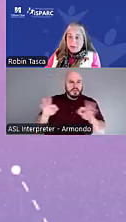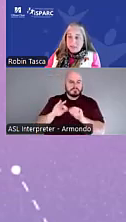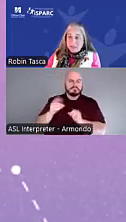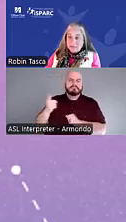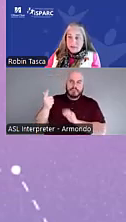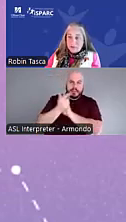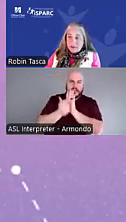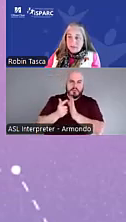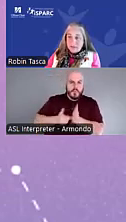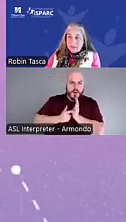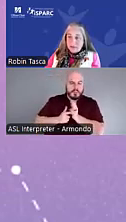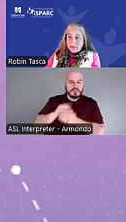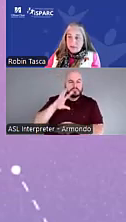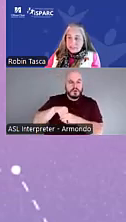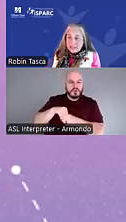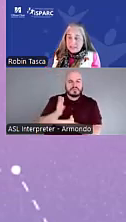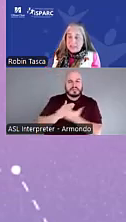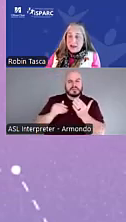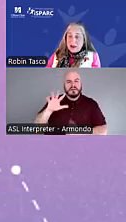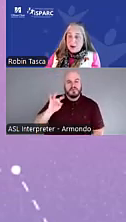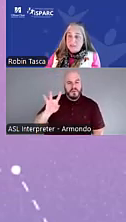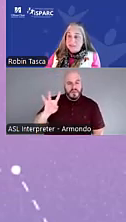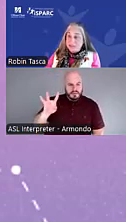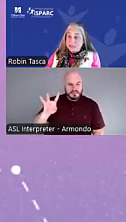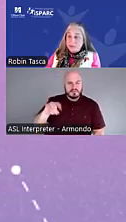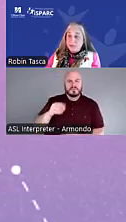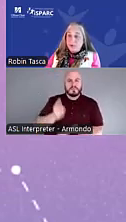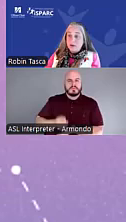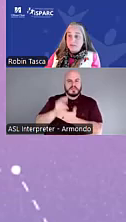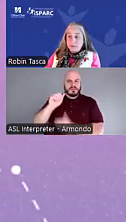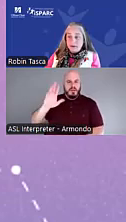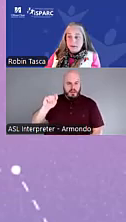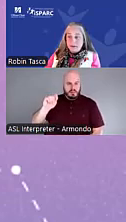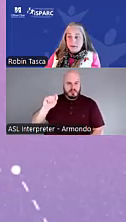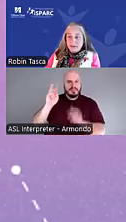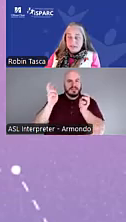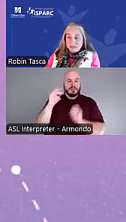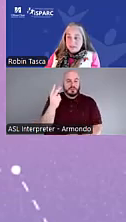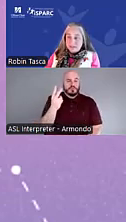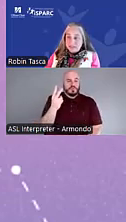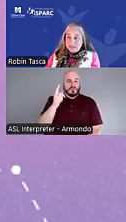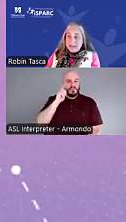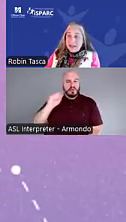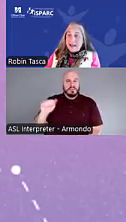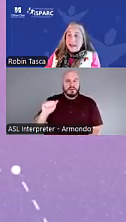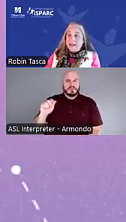part of Section 508 Rehabilitation Act, Title II of the Americans with Disabilities Act,